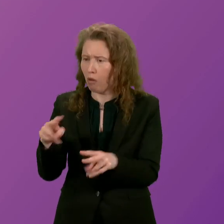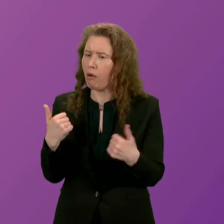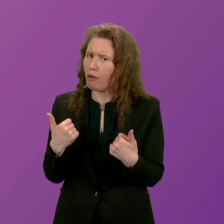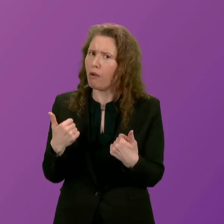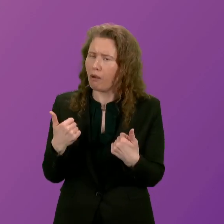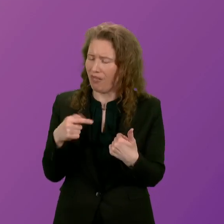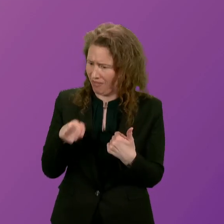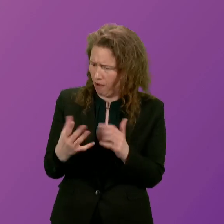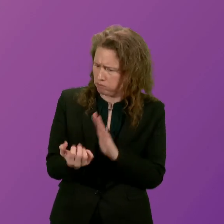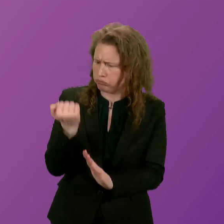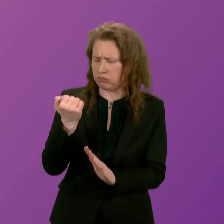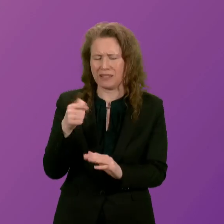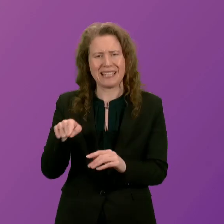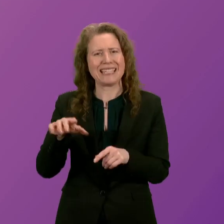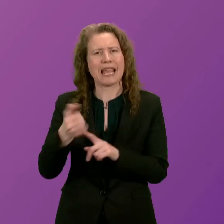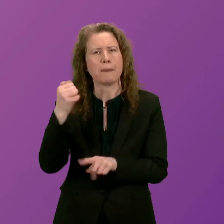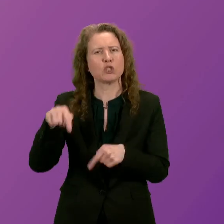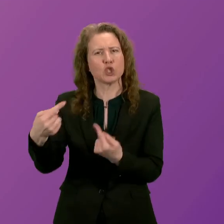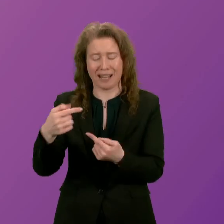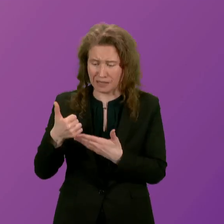Scottish attainment challenge programme, which has supported the development of